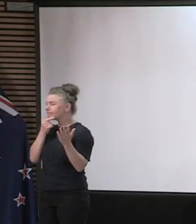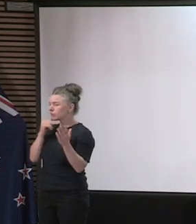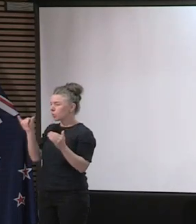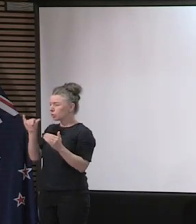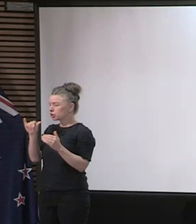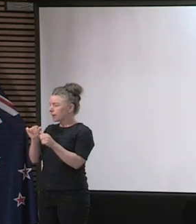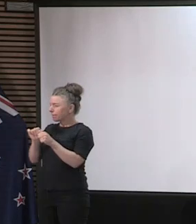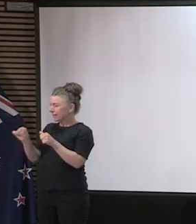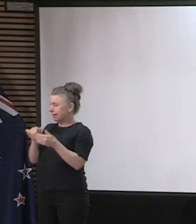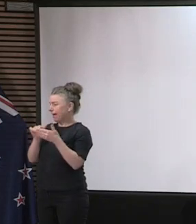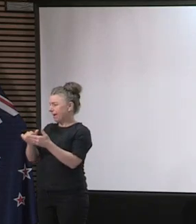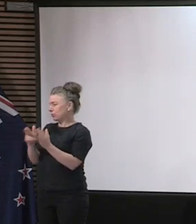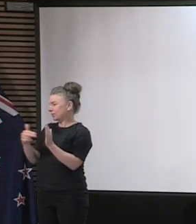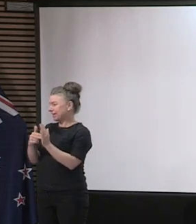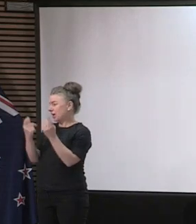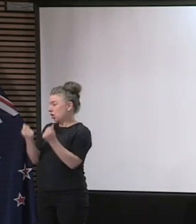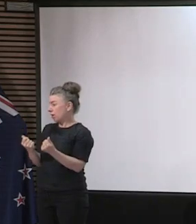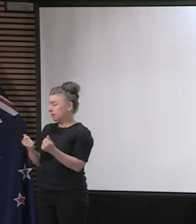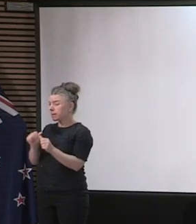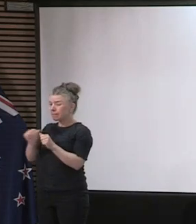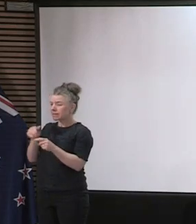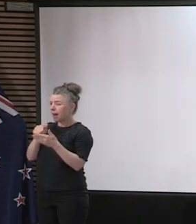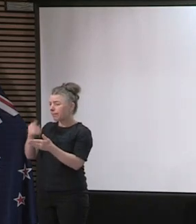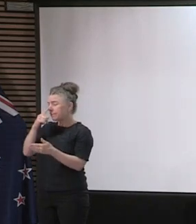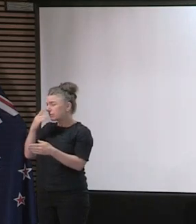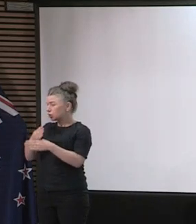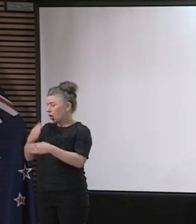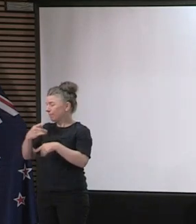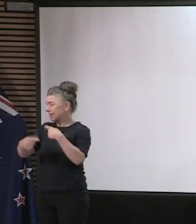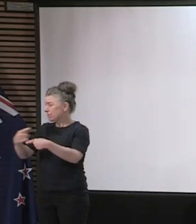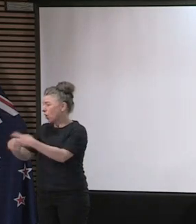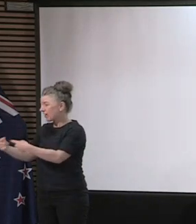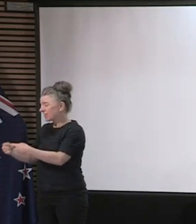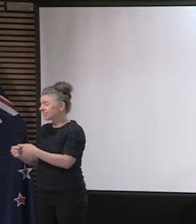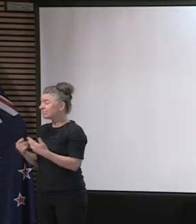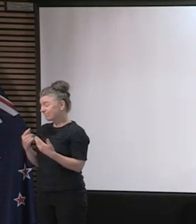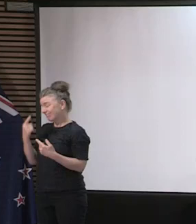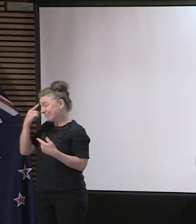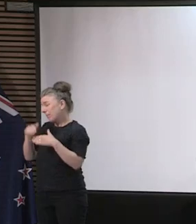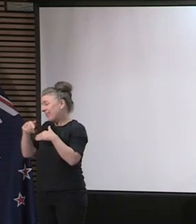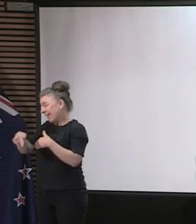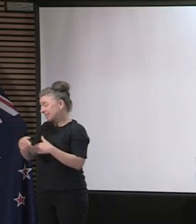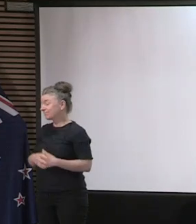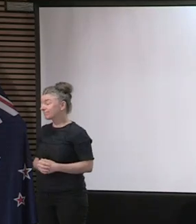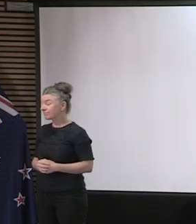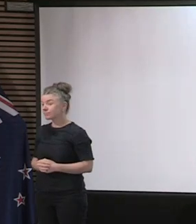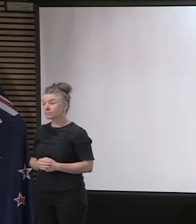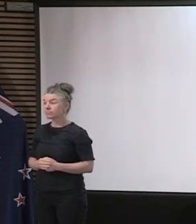INDISTINCTLY). We have wasn't ruled anything in or out, but are focused on what will have the biggest effect